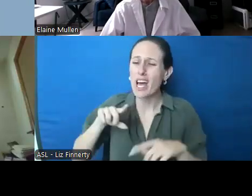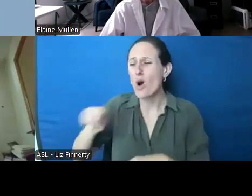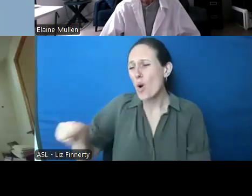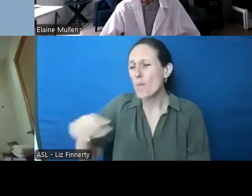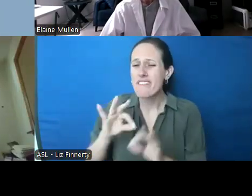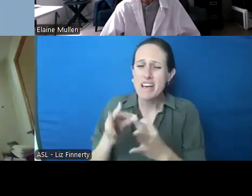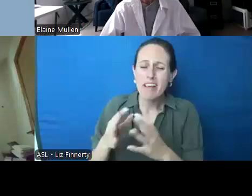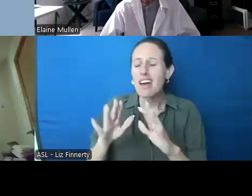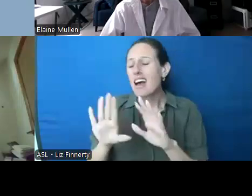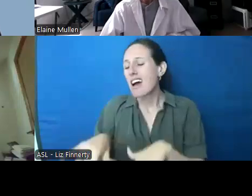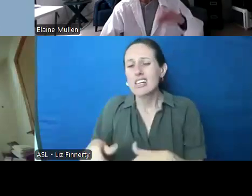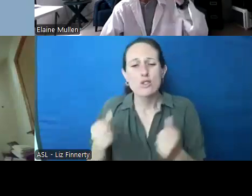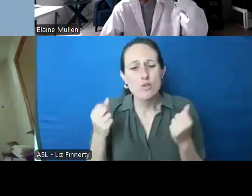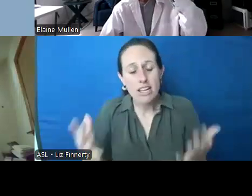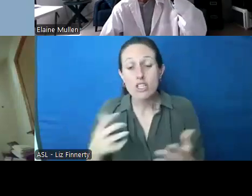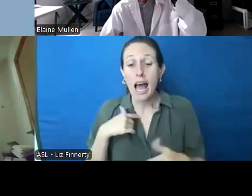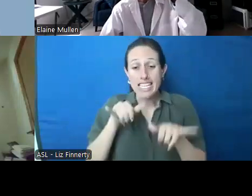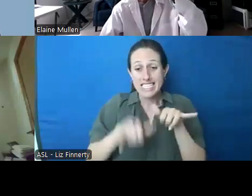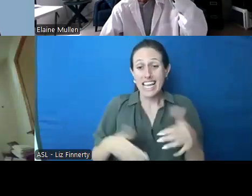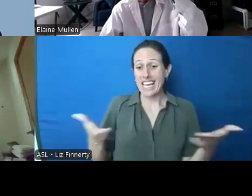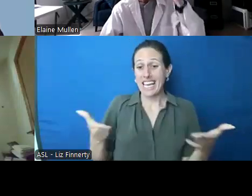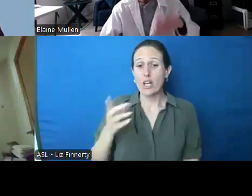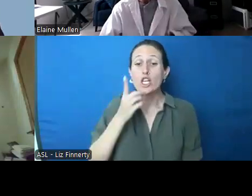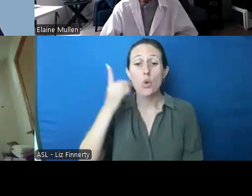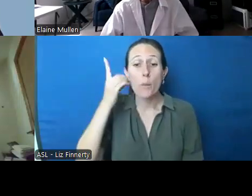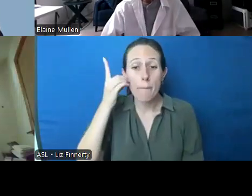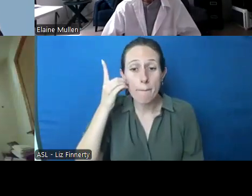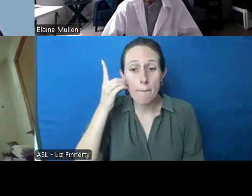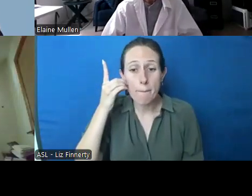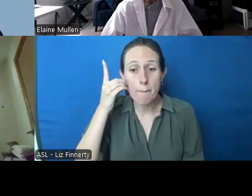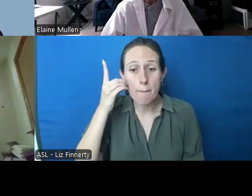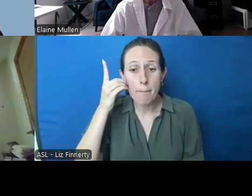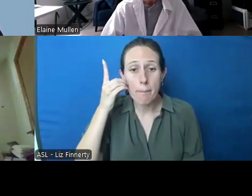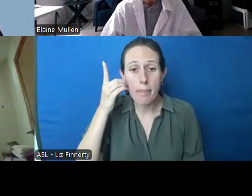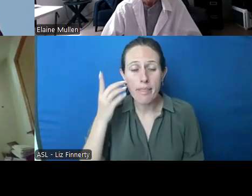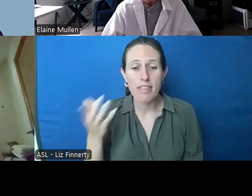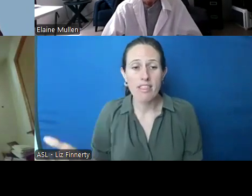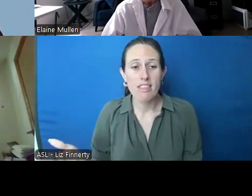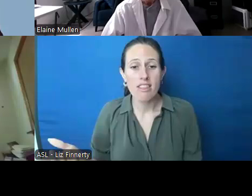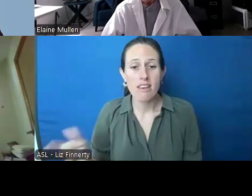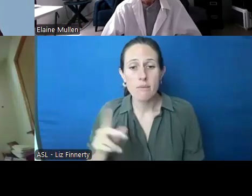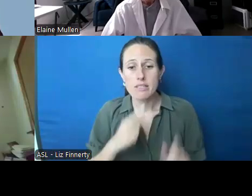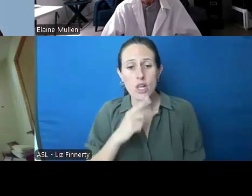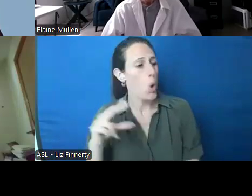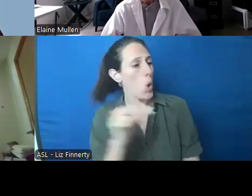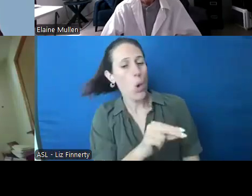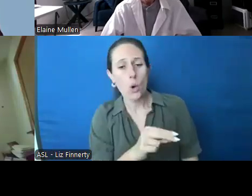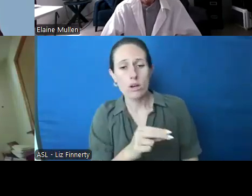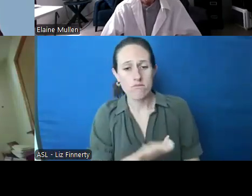told no because the accessible residence halls were for graduate students and they weren't accessible. Probably at